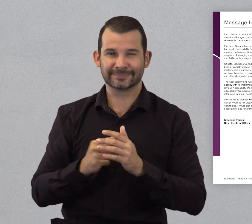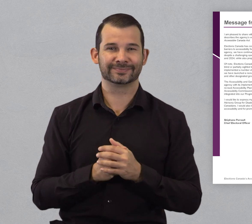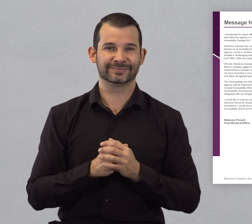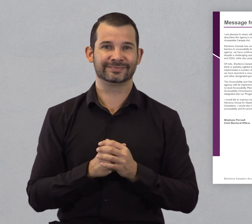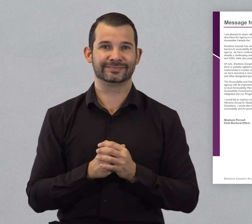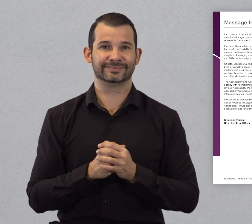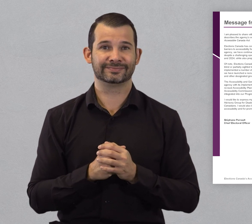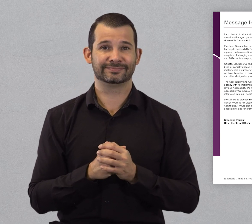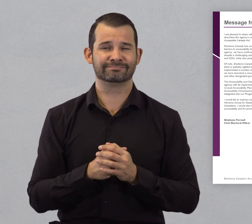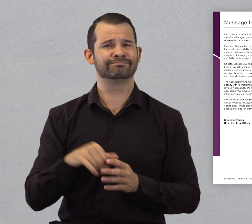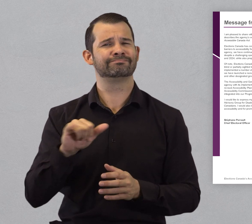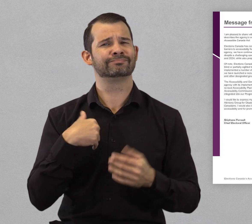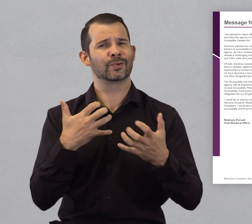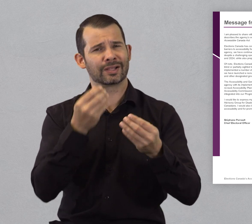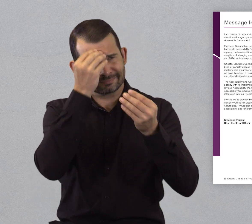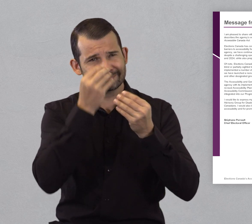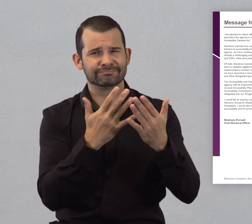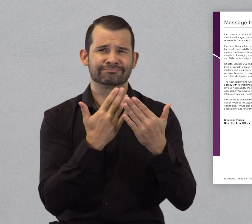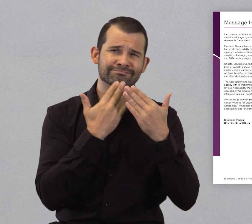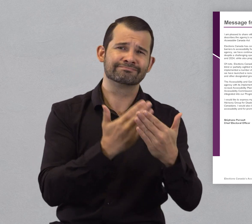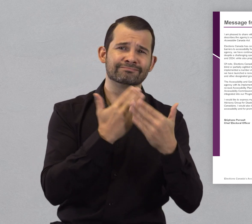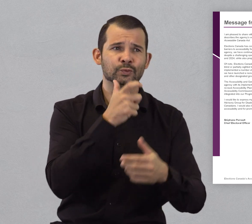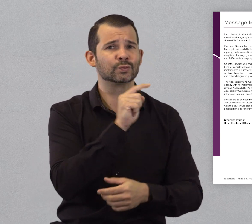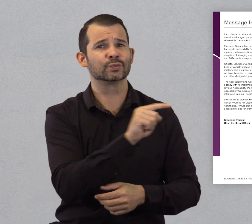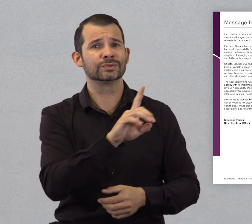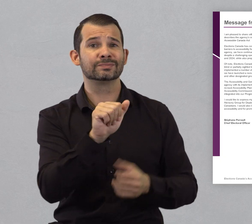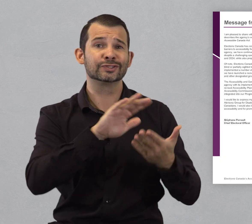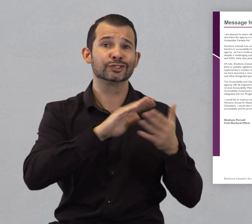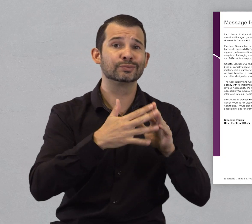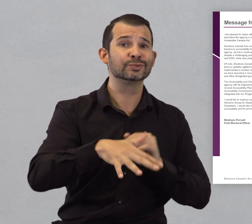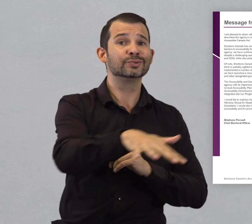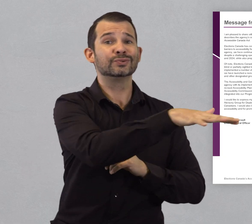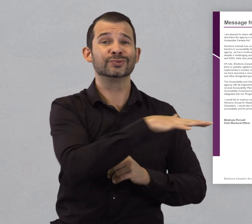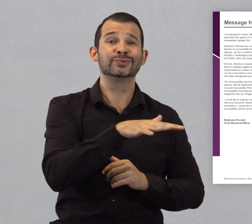I would like to express my gratitude to members of the disability community,